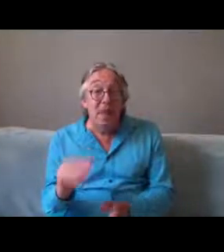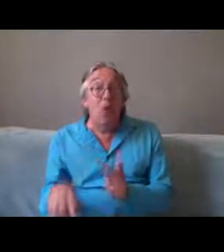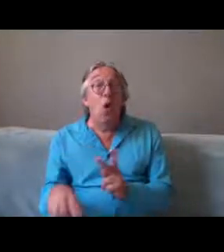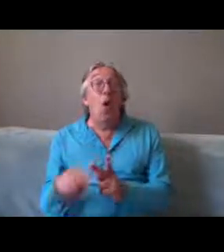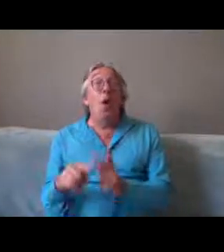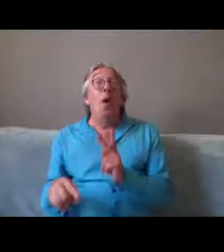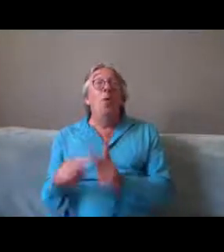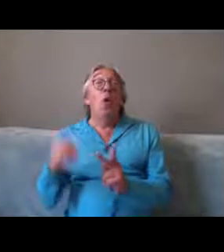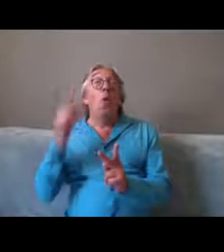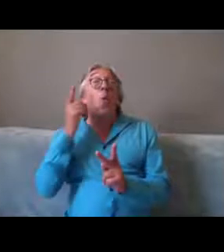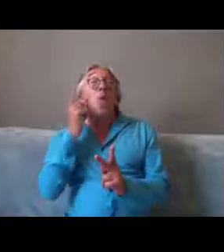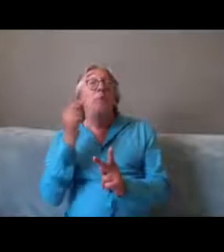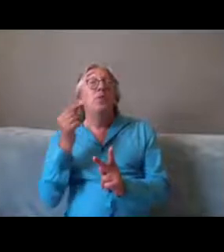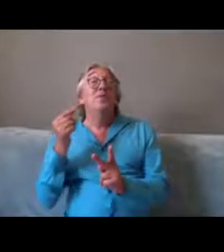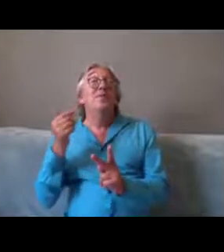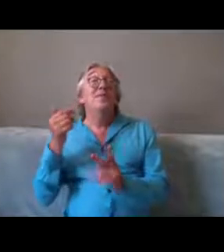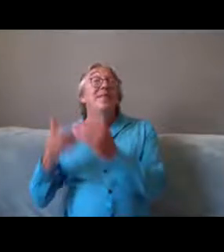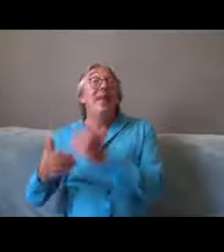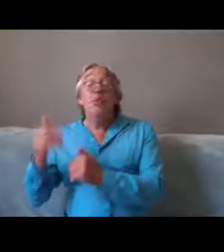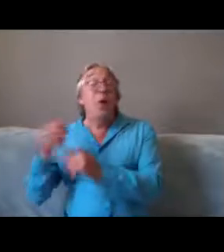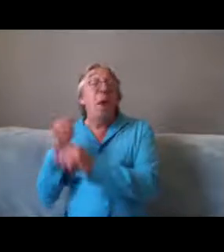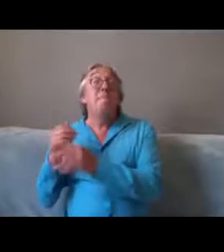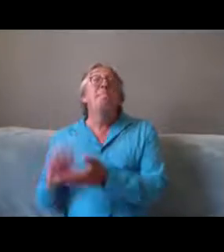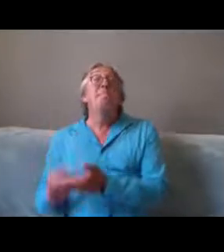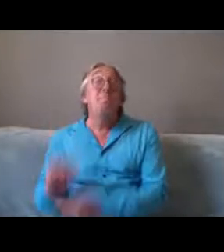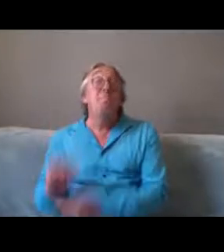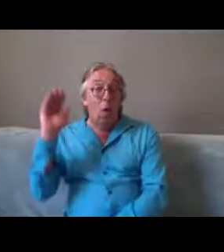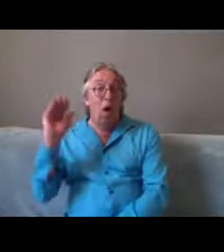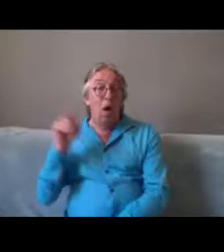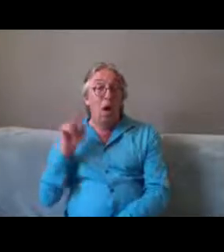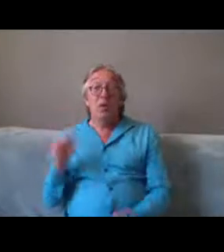it can be also participants that face gender barriers,